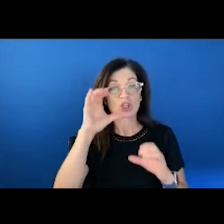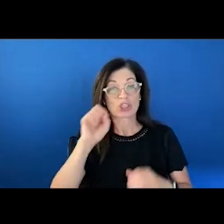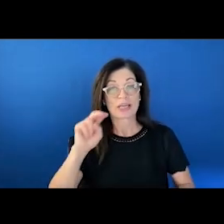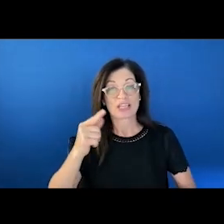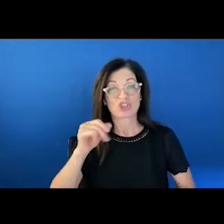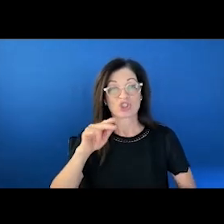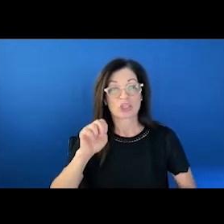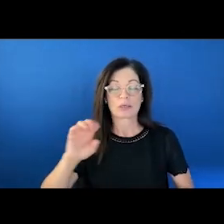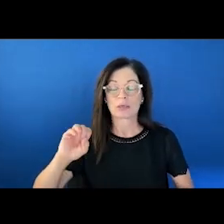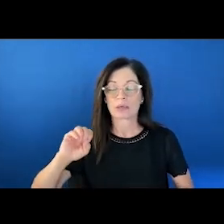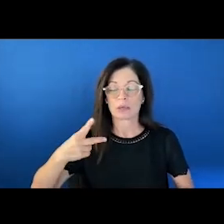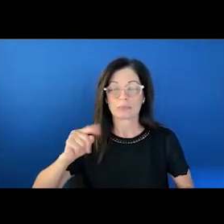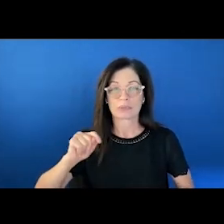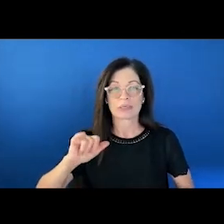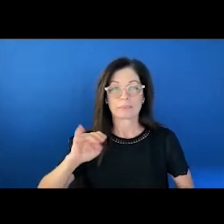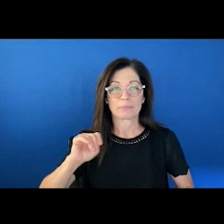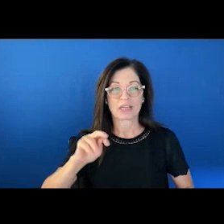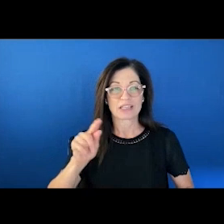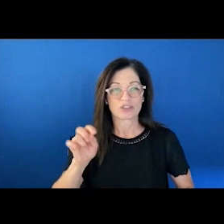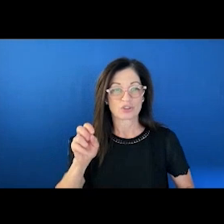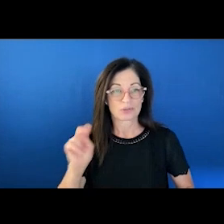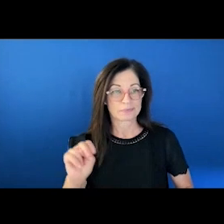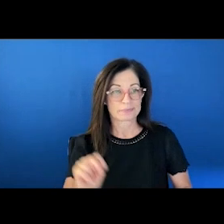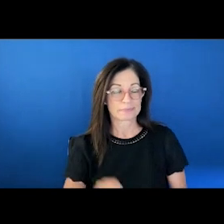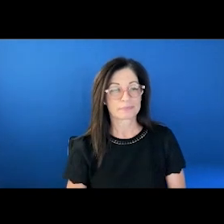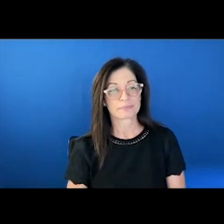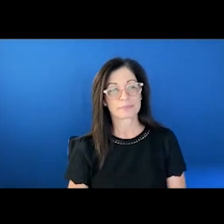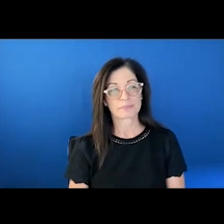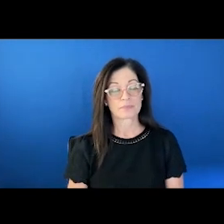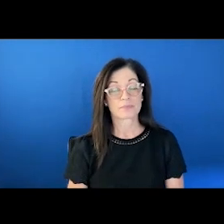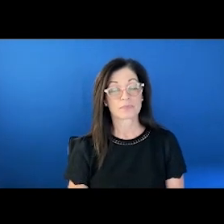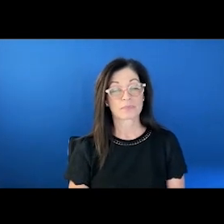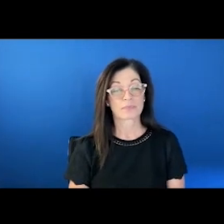Engine Optimization. As we’ve discussed,